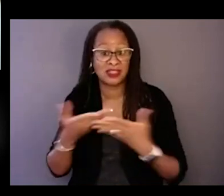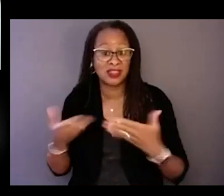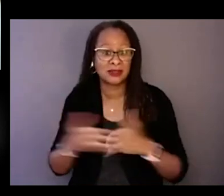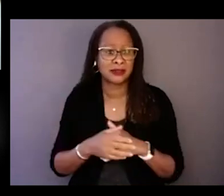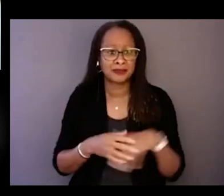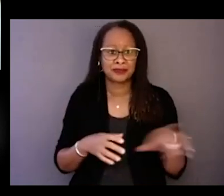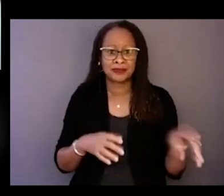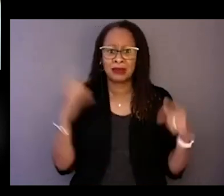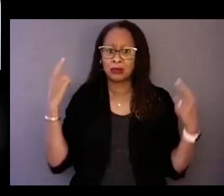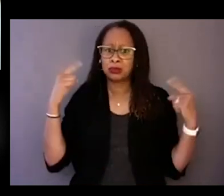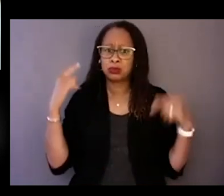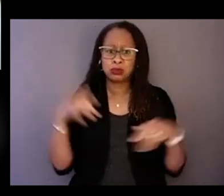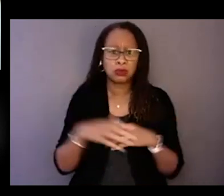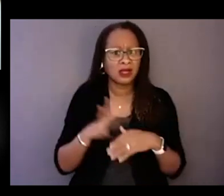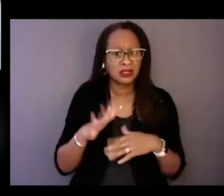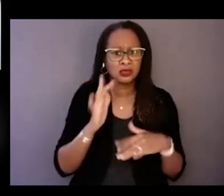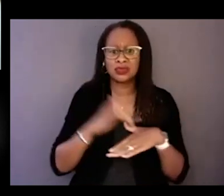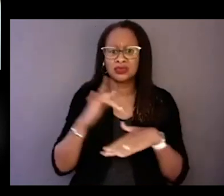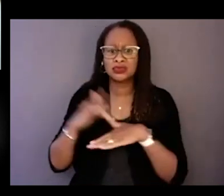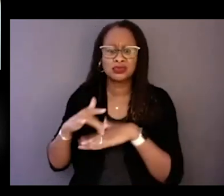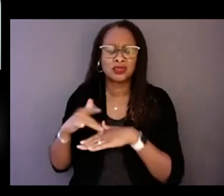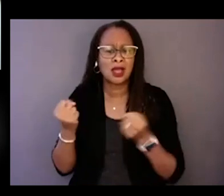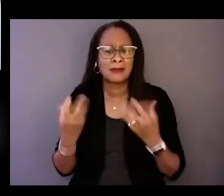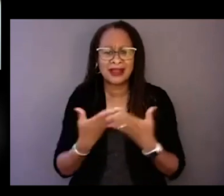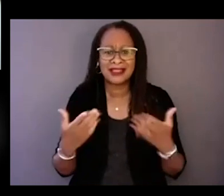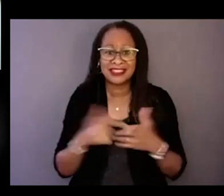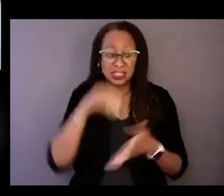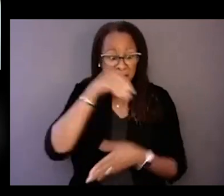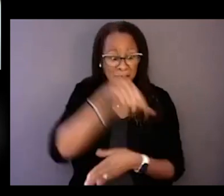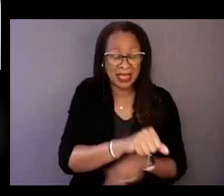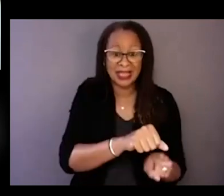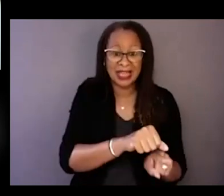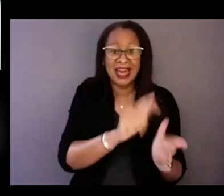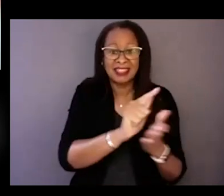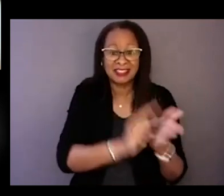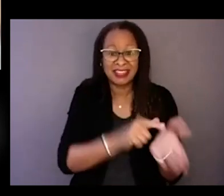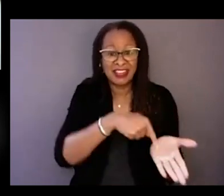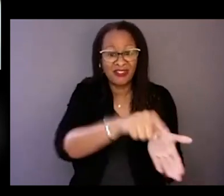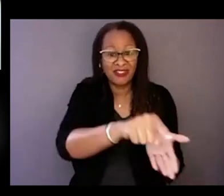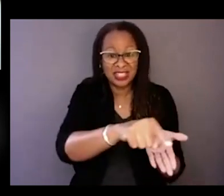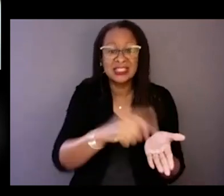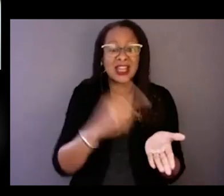among many topics in the film that she is paying the legal fees for both sides of this.